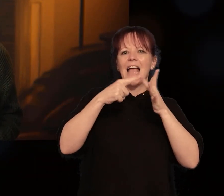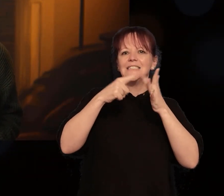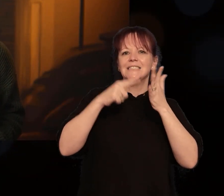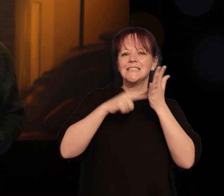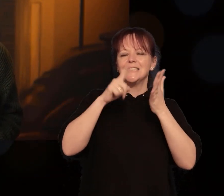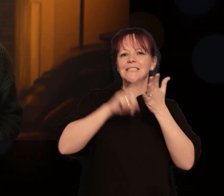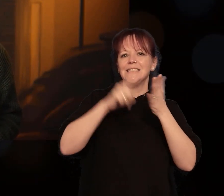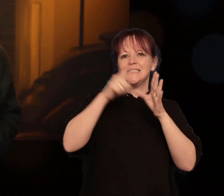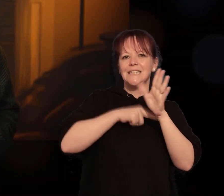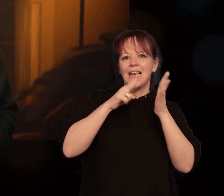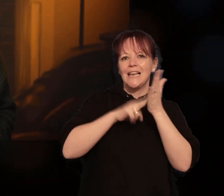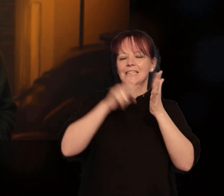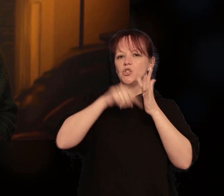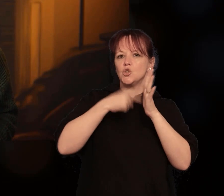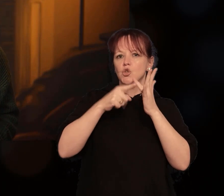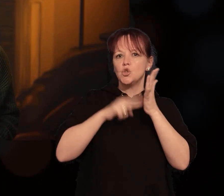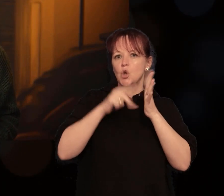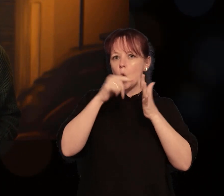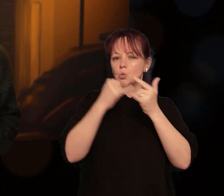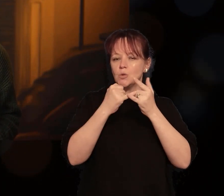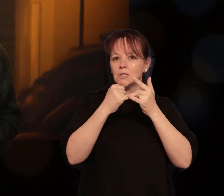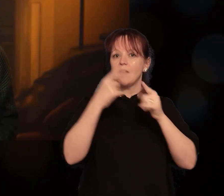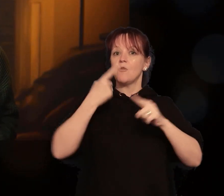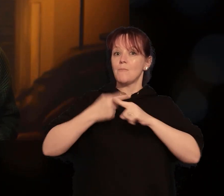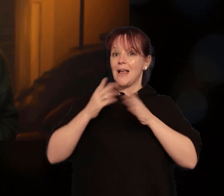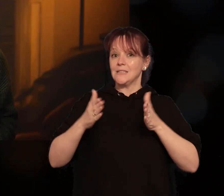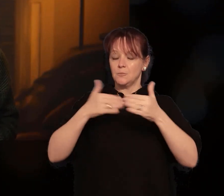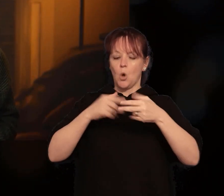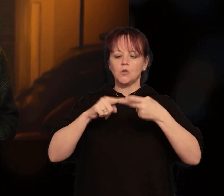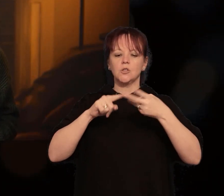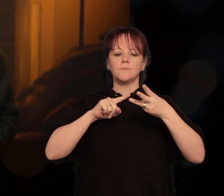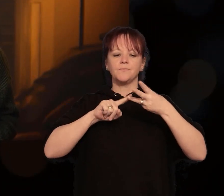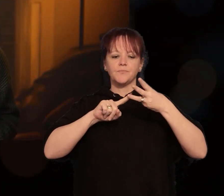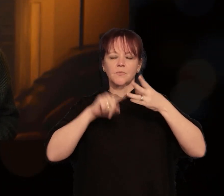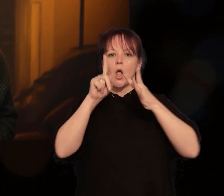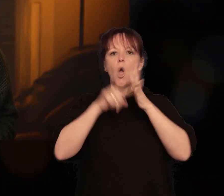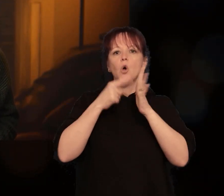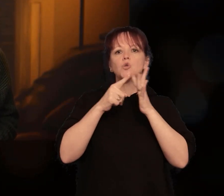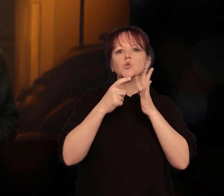Jordan DeVries of Respawn, Joost Peters of Massive Entertainment